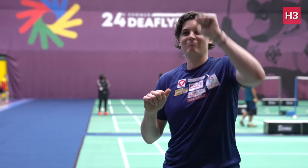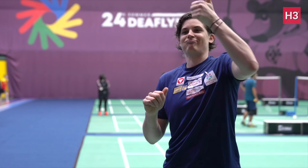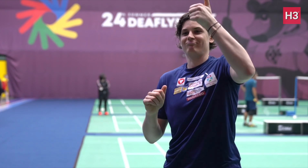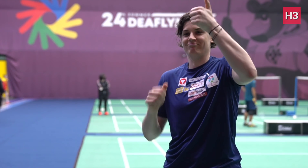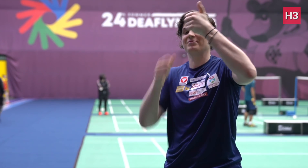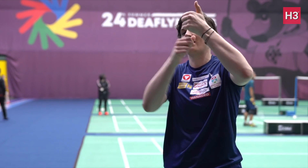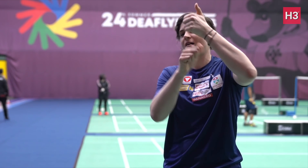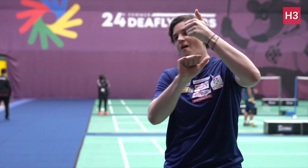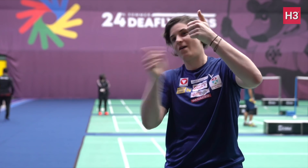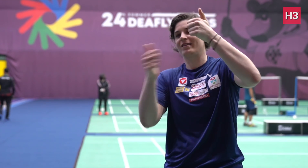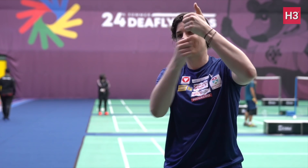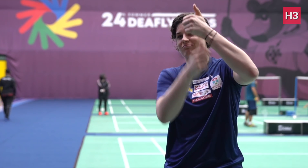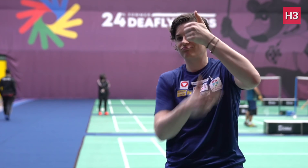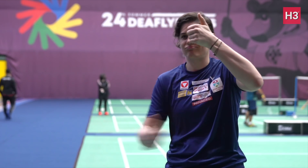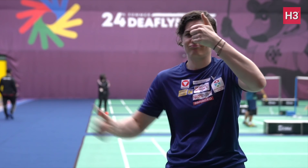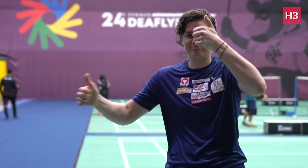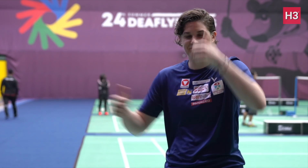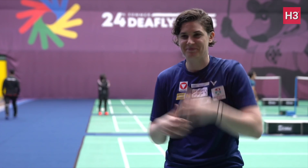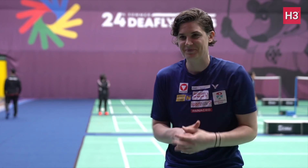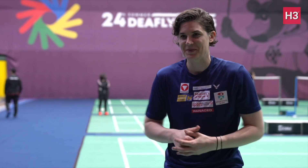as well as more medals in other events.